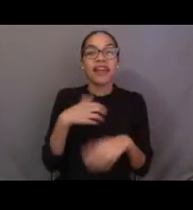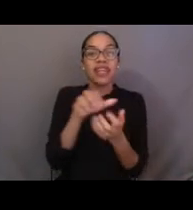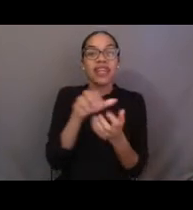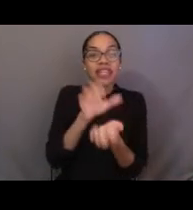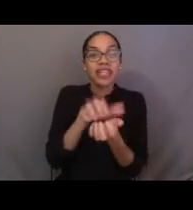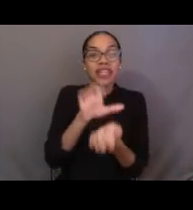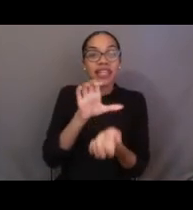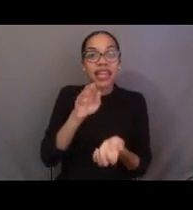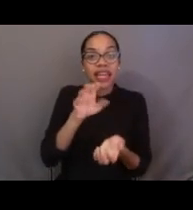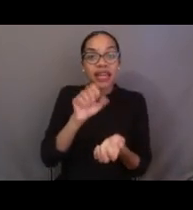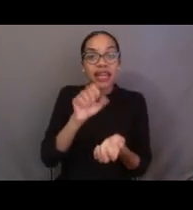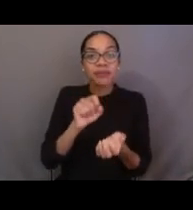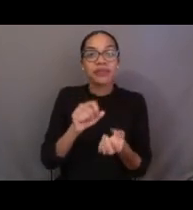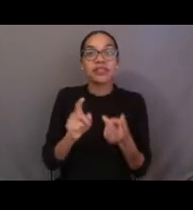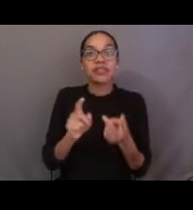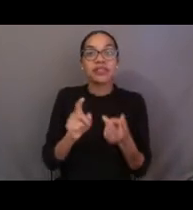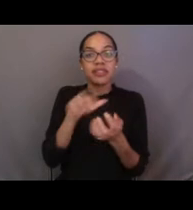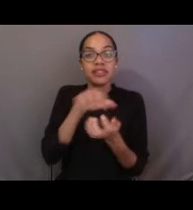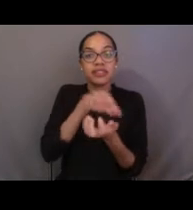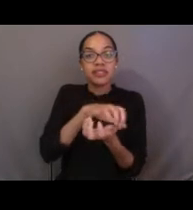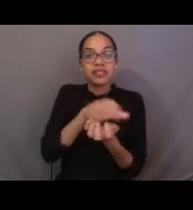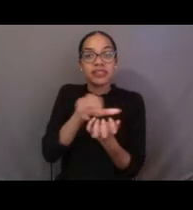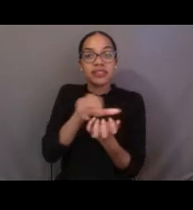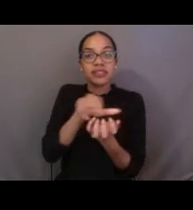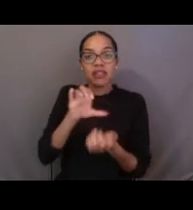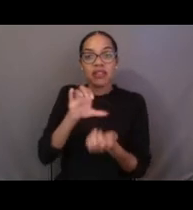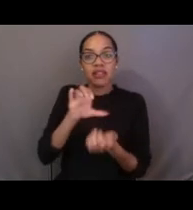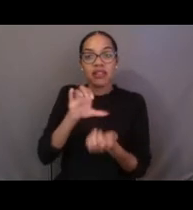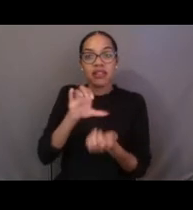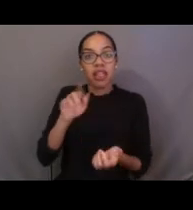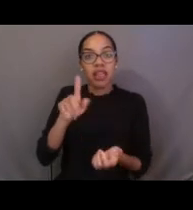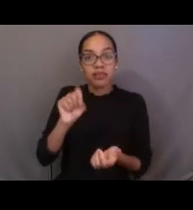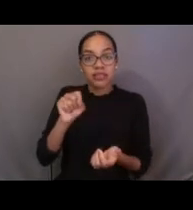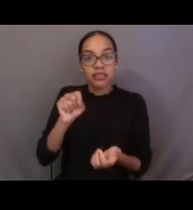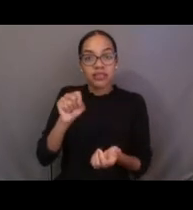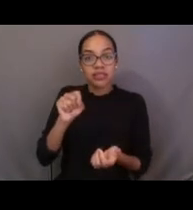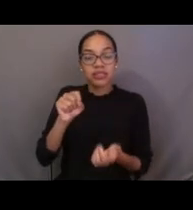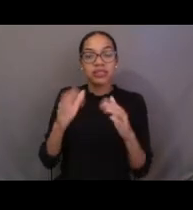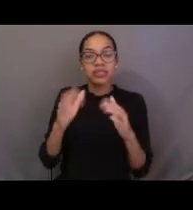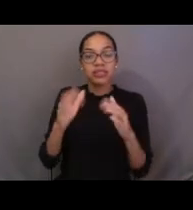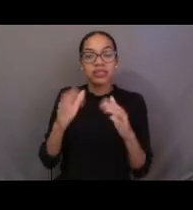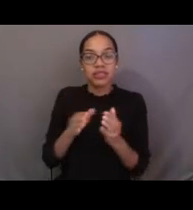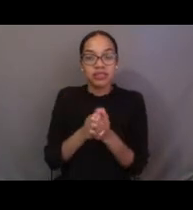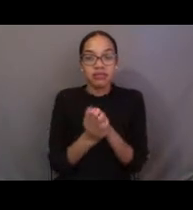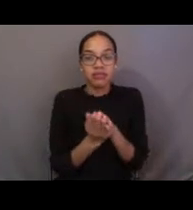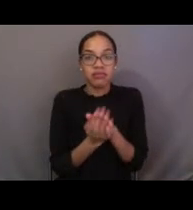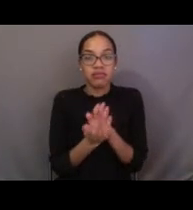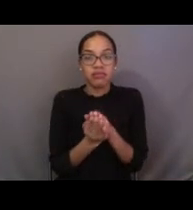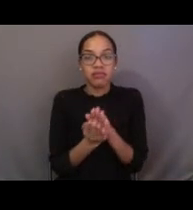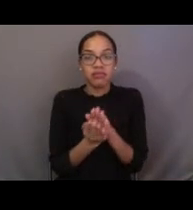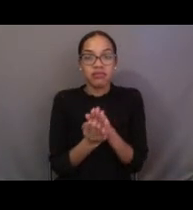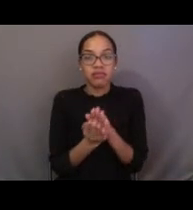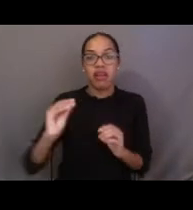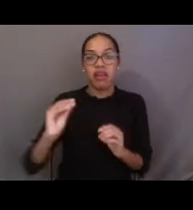They all happen to be organisms that we like to eat. But what else do you think these four organisms